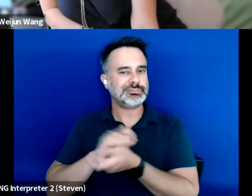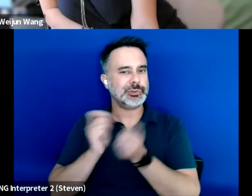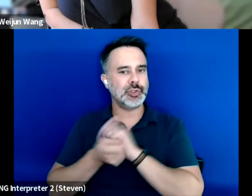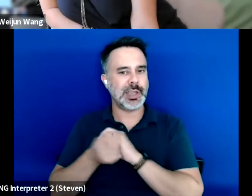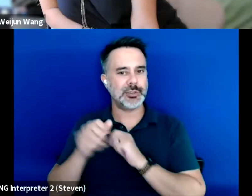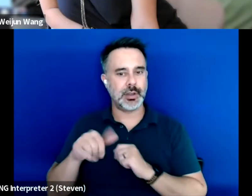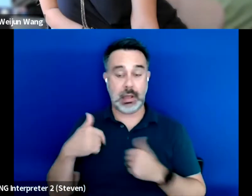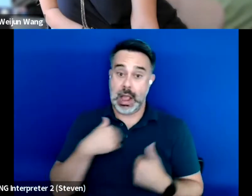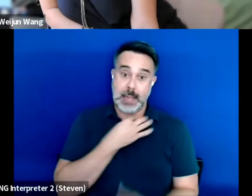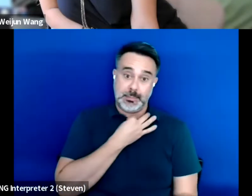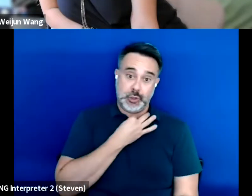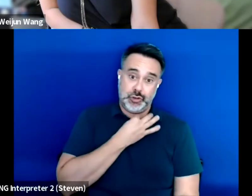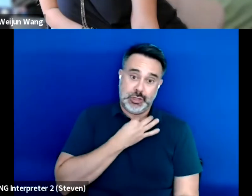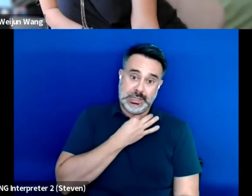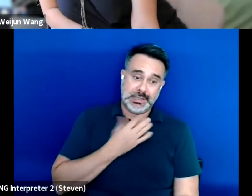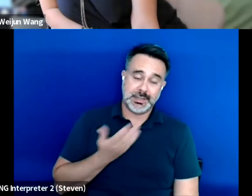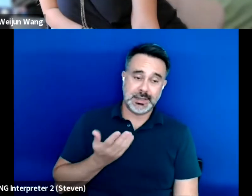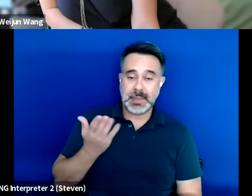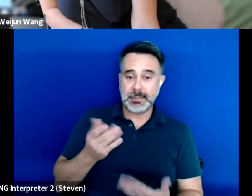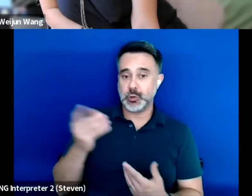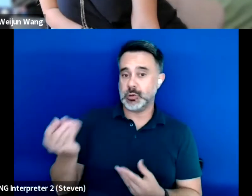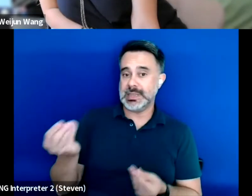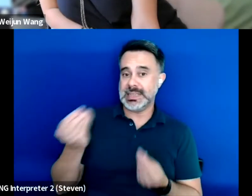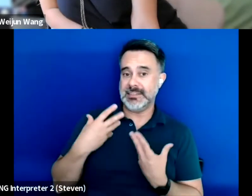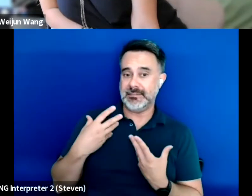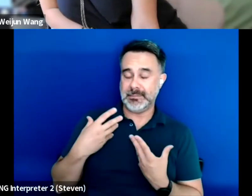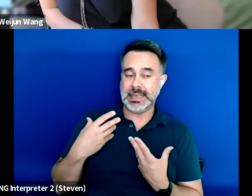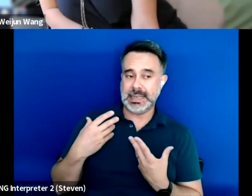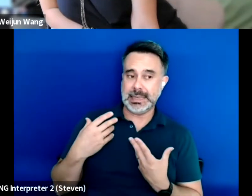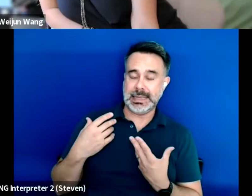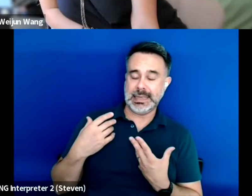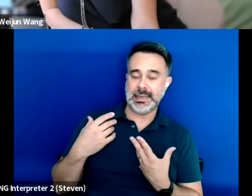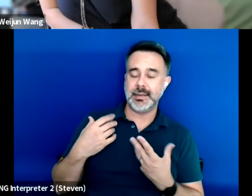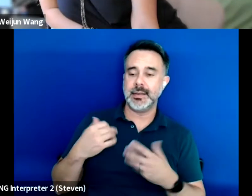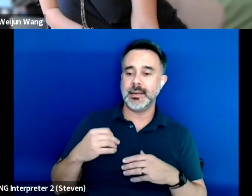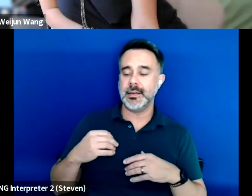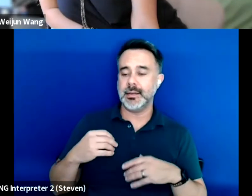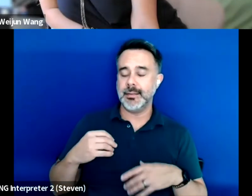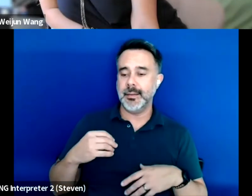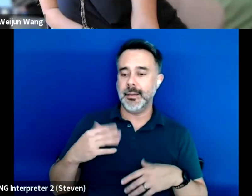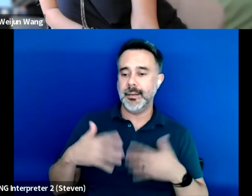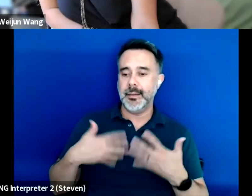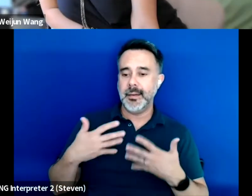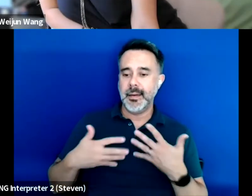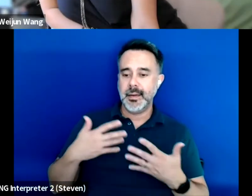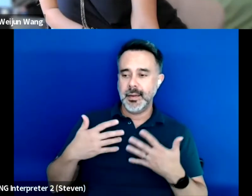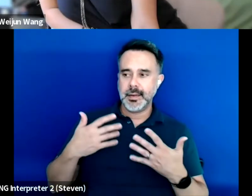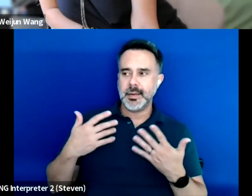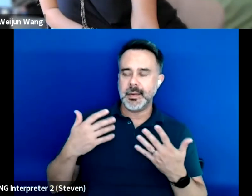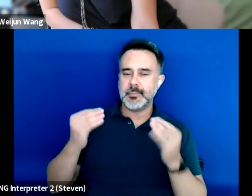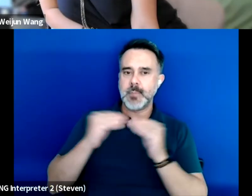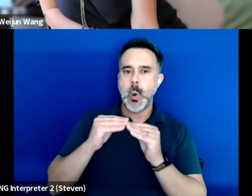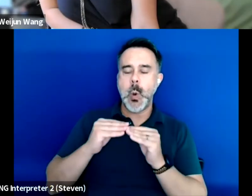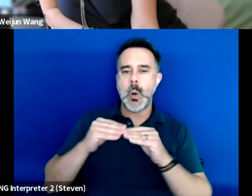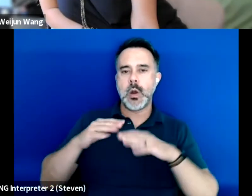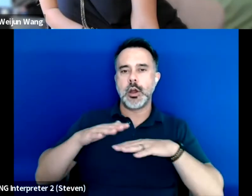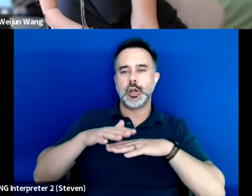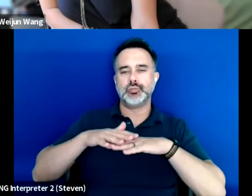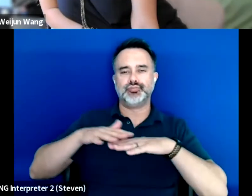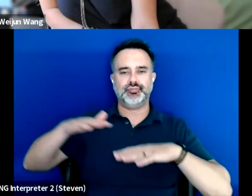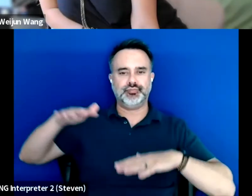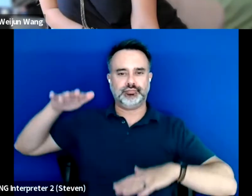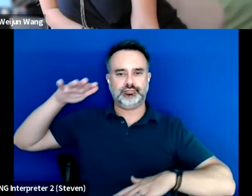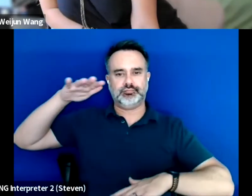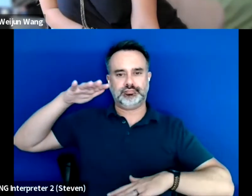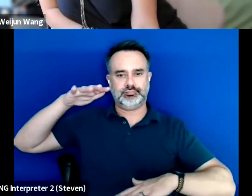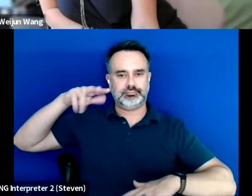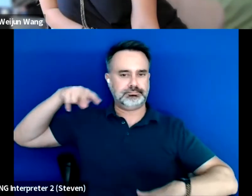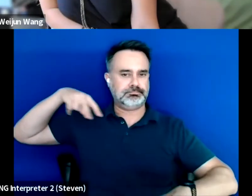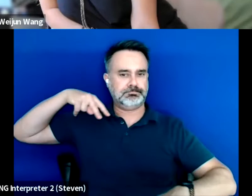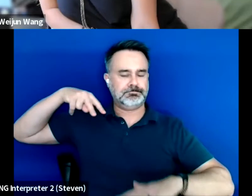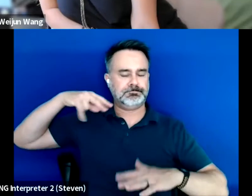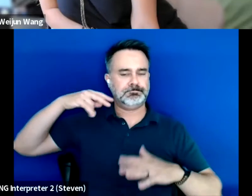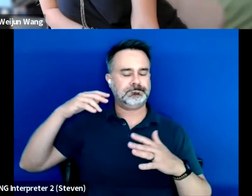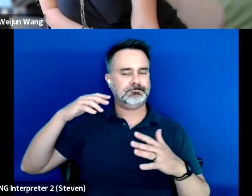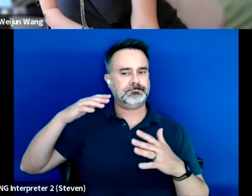She wrote about having chronic fatigue syndrome, or myal -- myalgic encephalitis -- encephalitis.